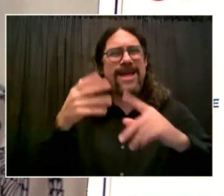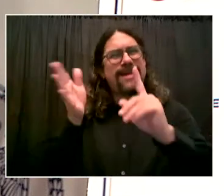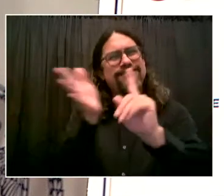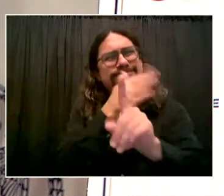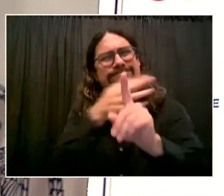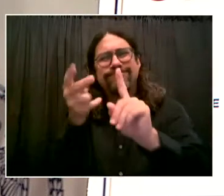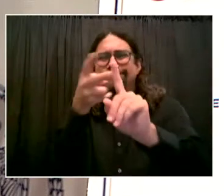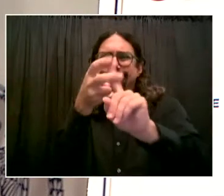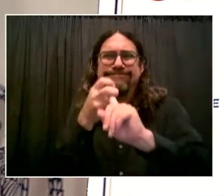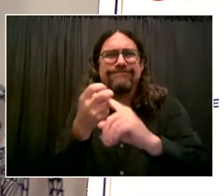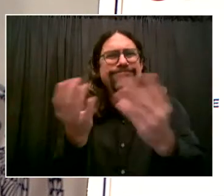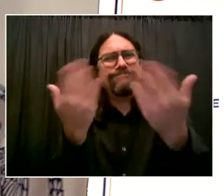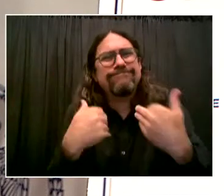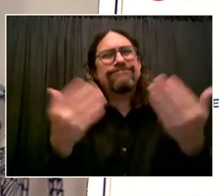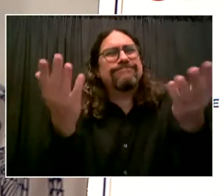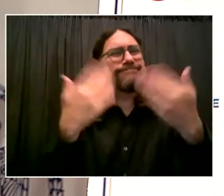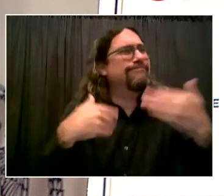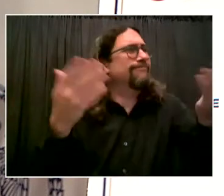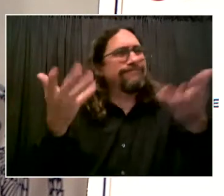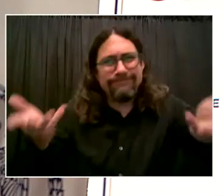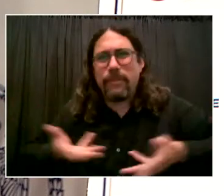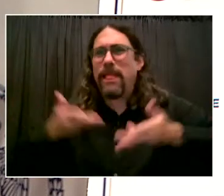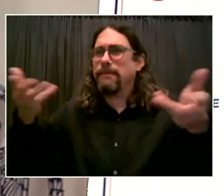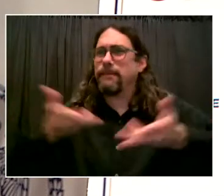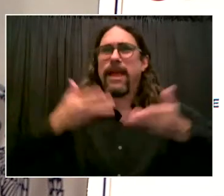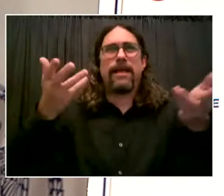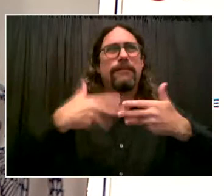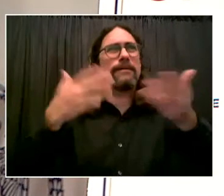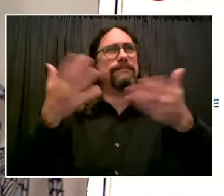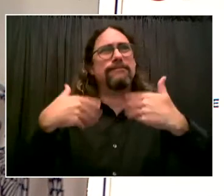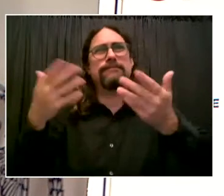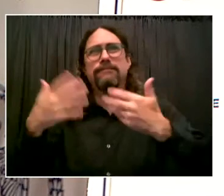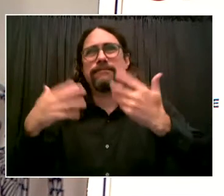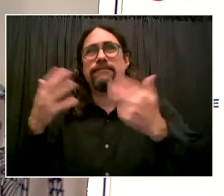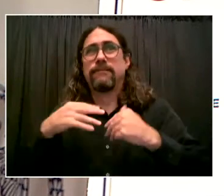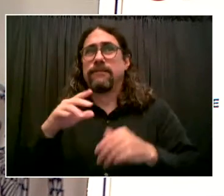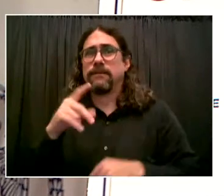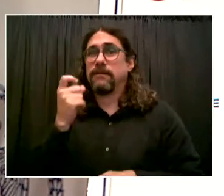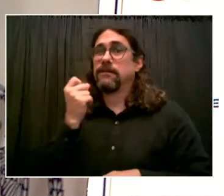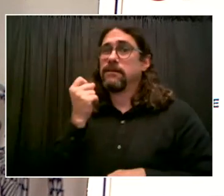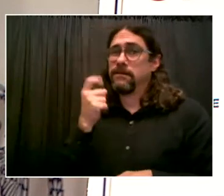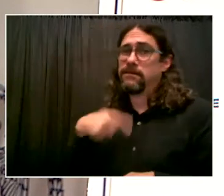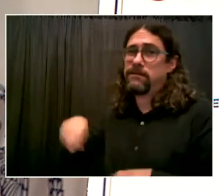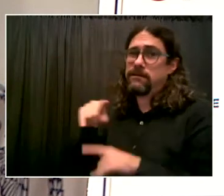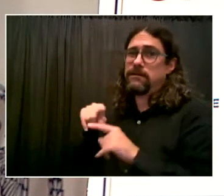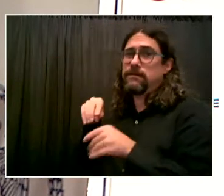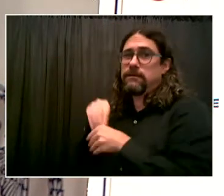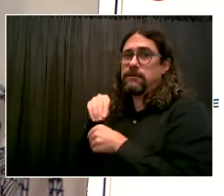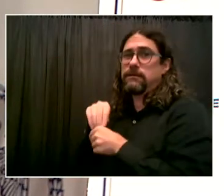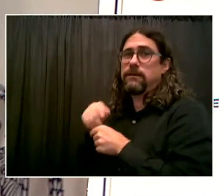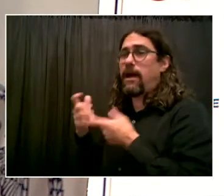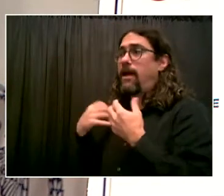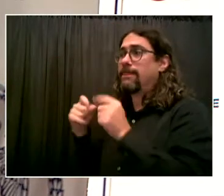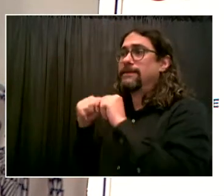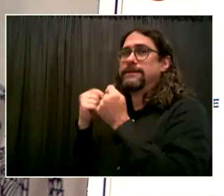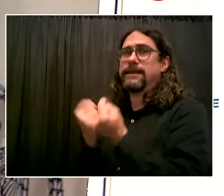BEING INVITING AND WELCOMING THERE IS TSILL ROOM TO GO WITH THAT BUT WE ARE LOOKING AT EVERYTHING. WE HAVE TO GET